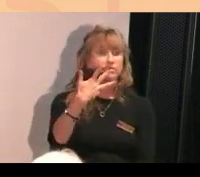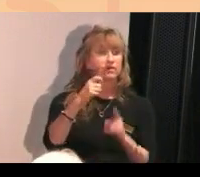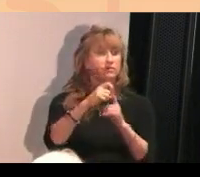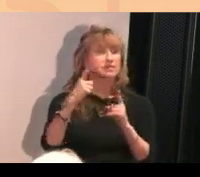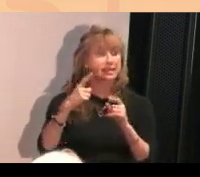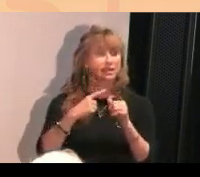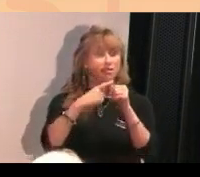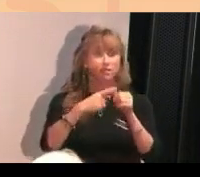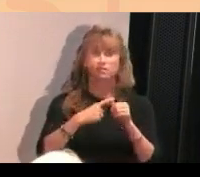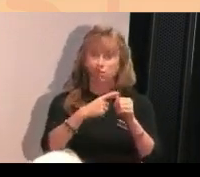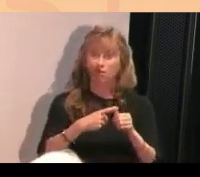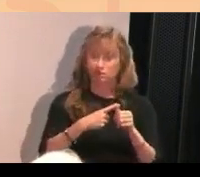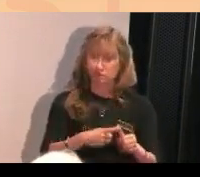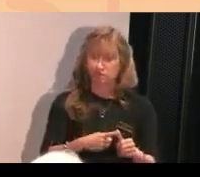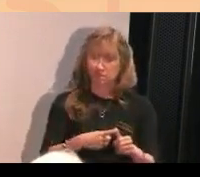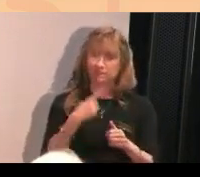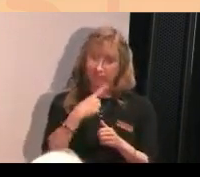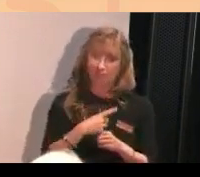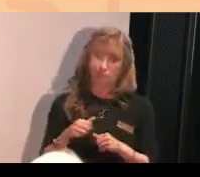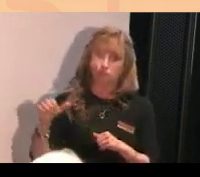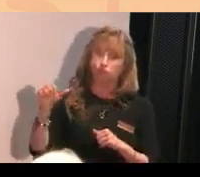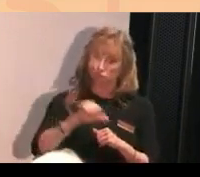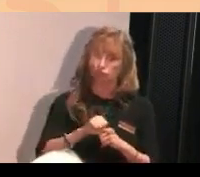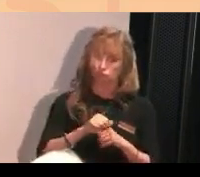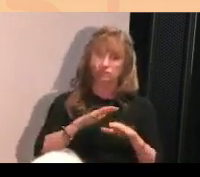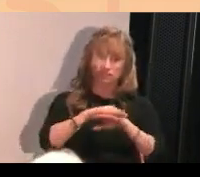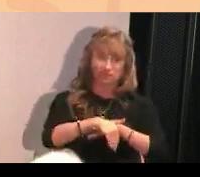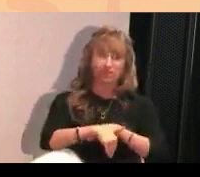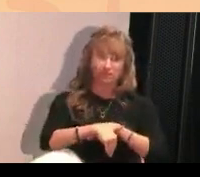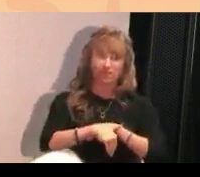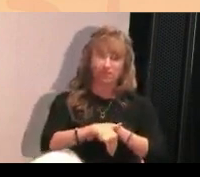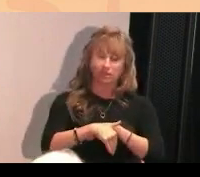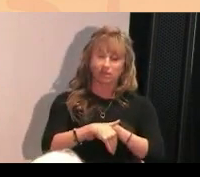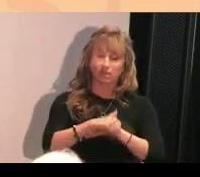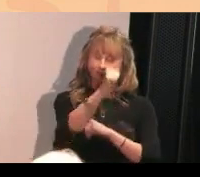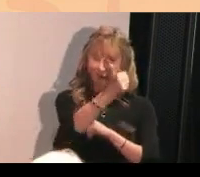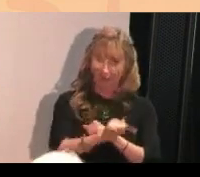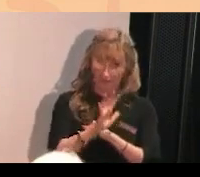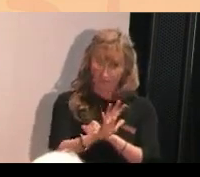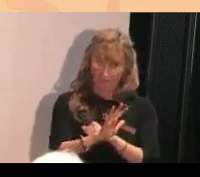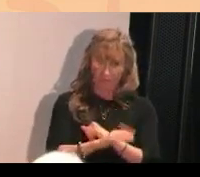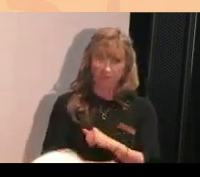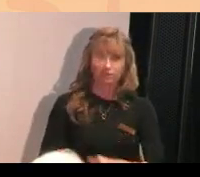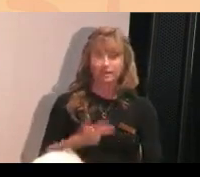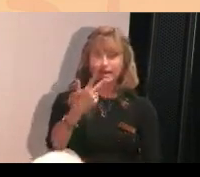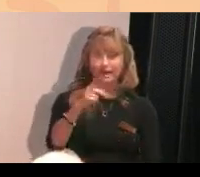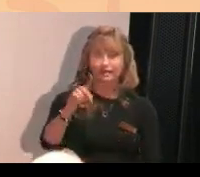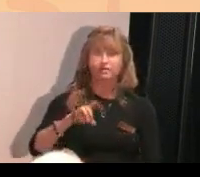responders said that it should cover the arts and around 8 in 10 said it should also cover screen